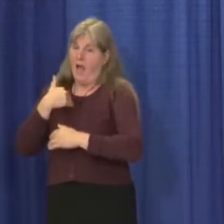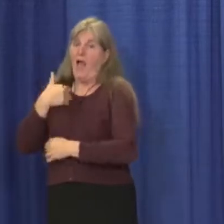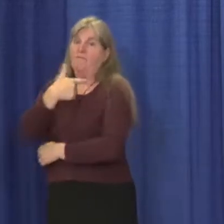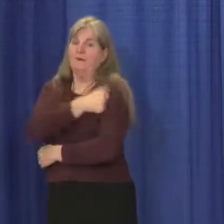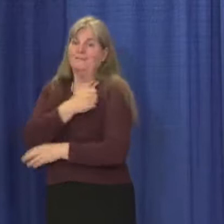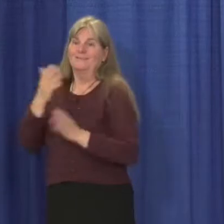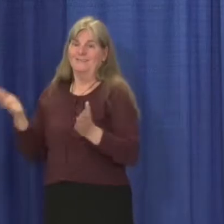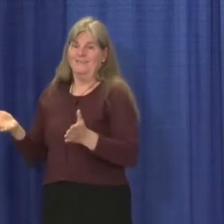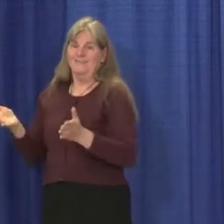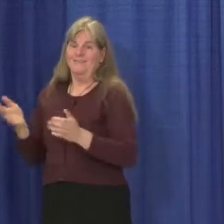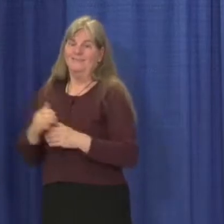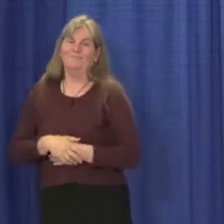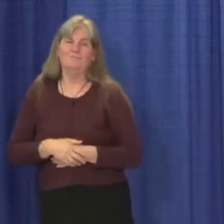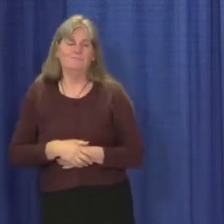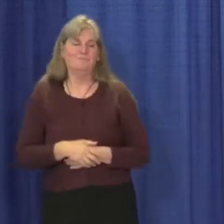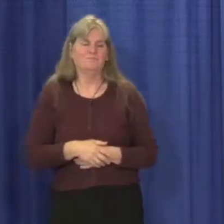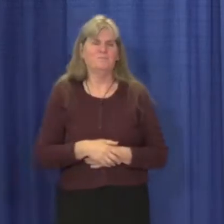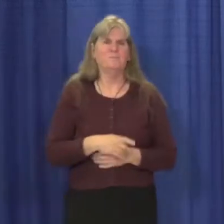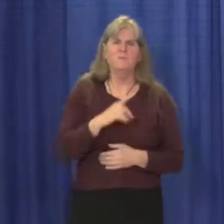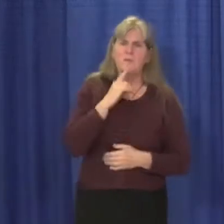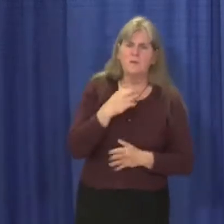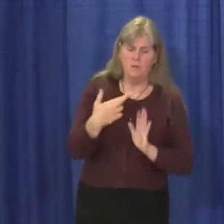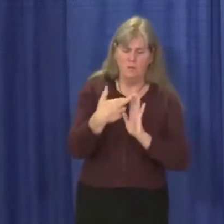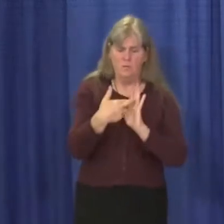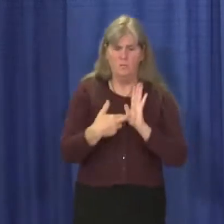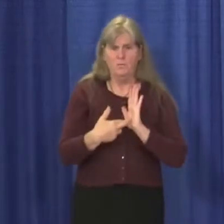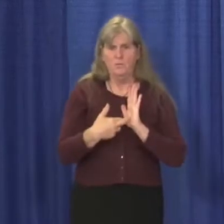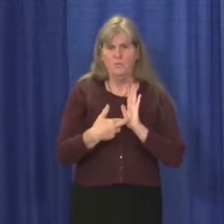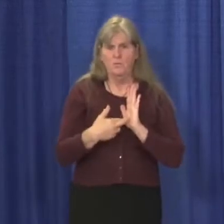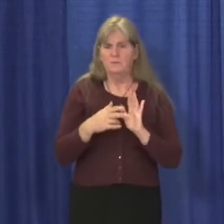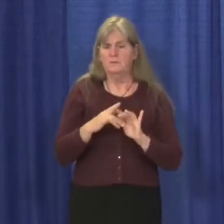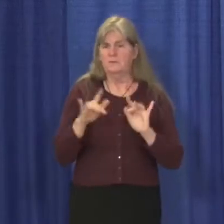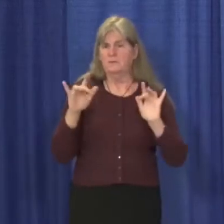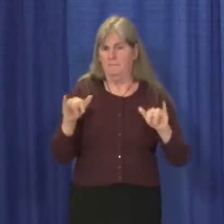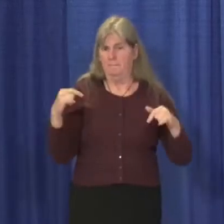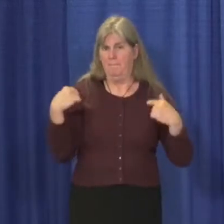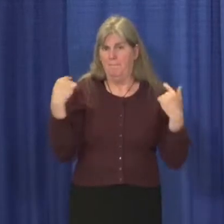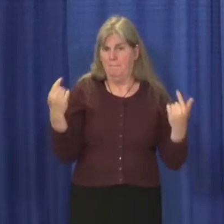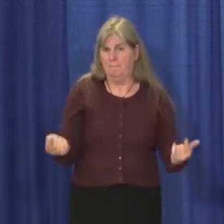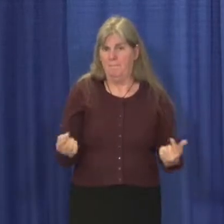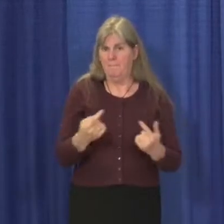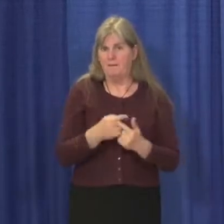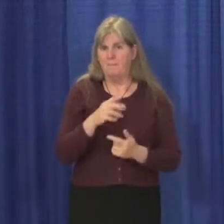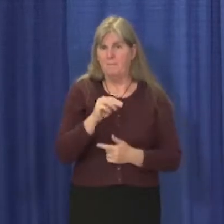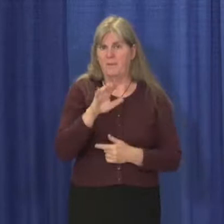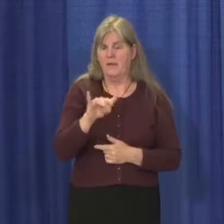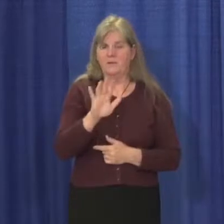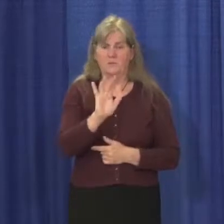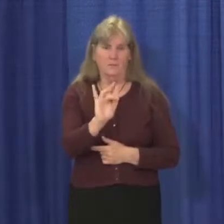The written rules have not changed under Cima since May 25th.